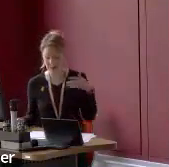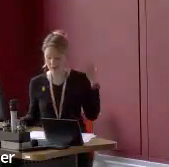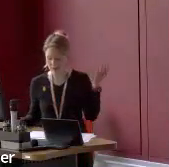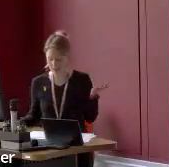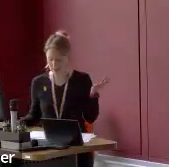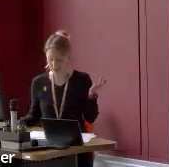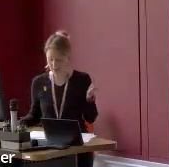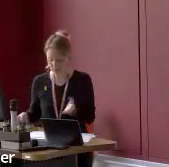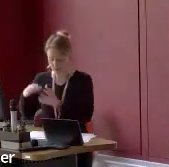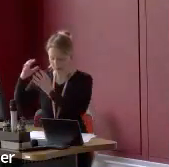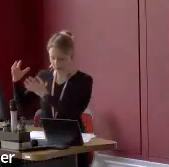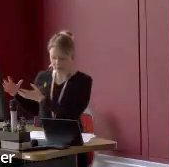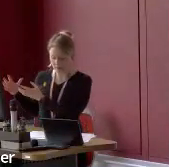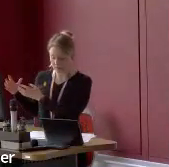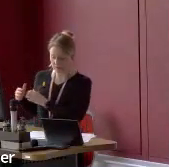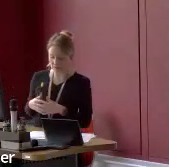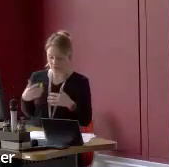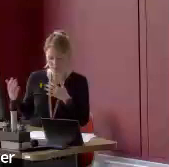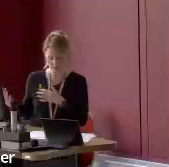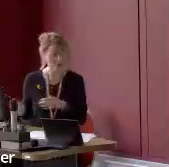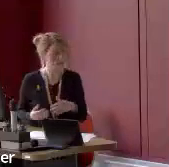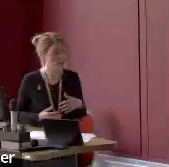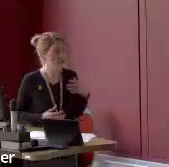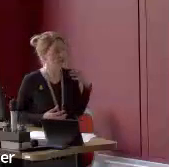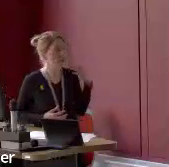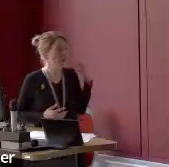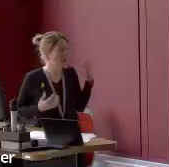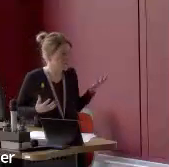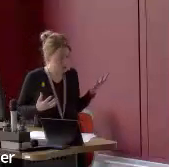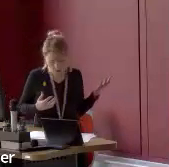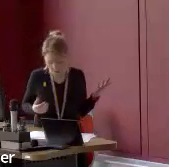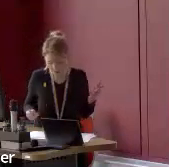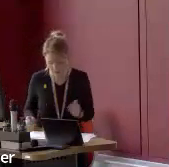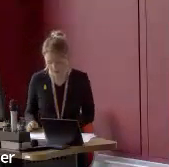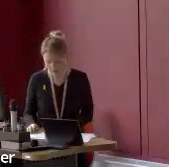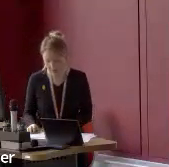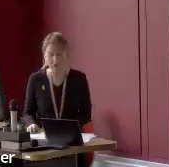as having learning disabilities who identify as having learning difficulties and researchers.